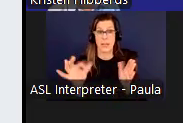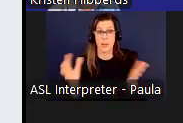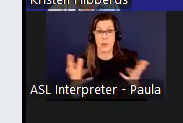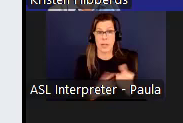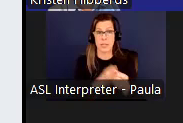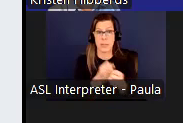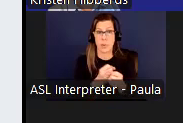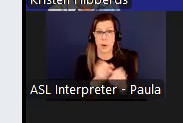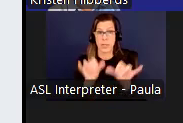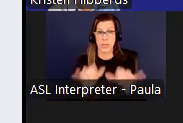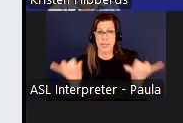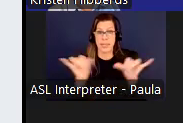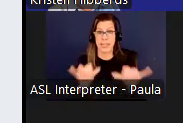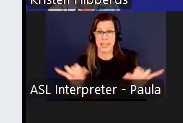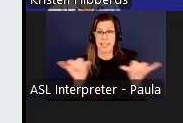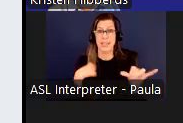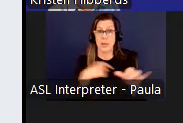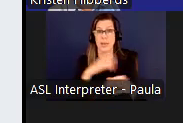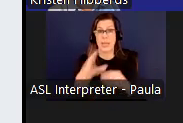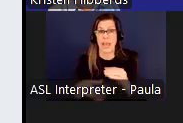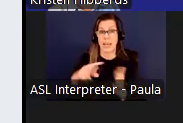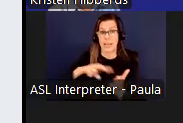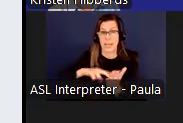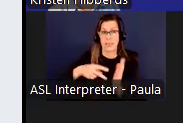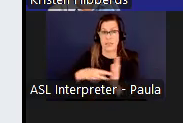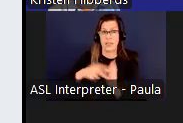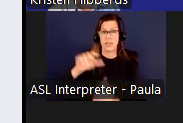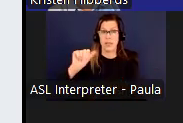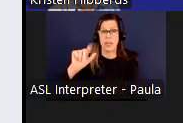consistency, we add a definition of at risk of serious harm.